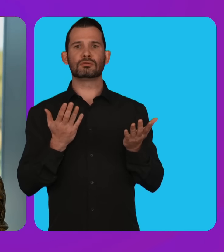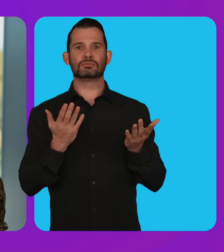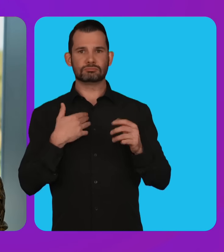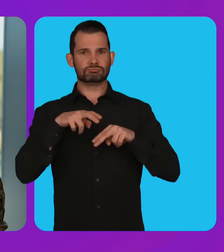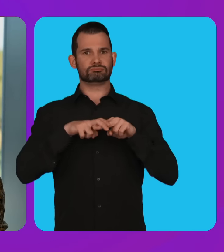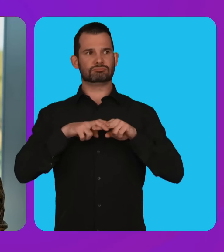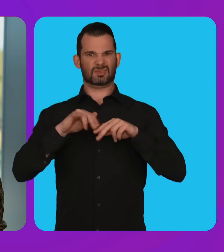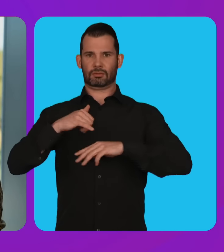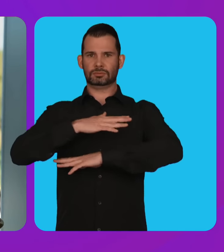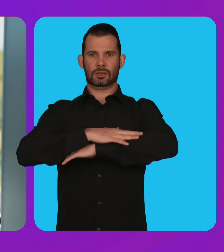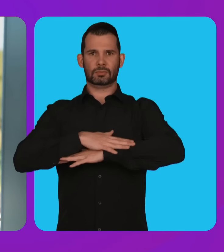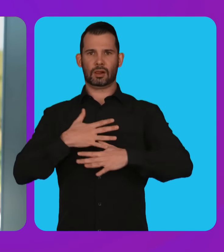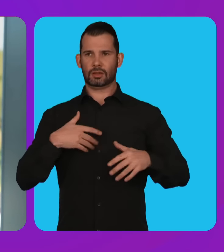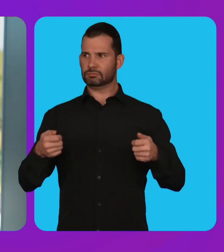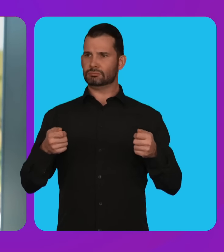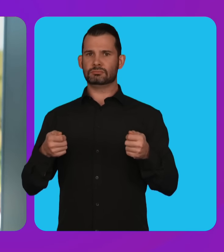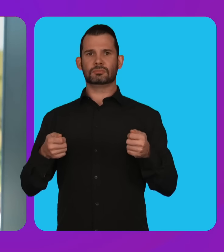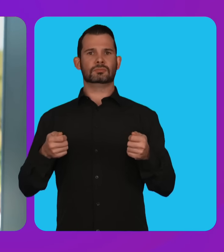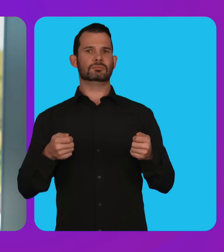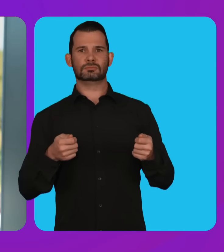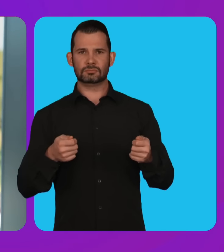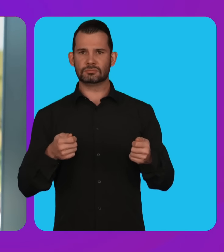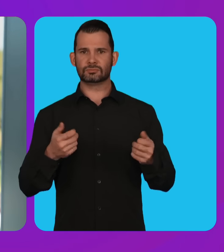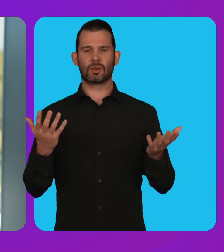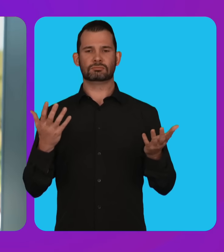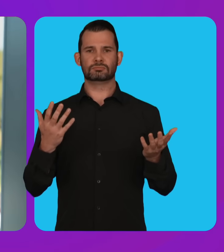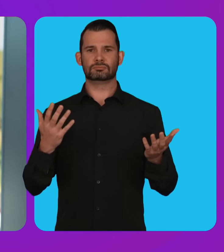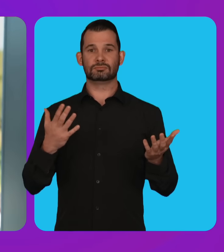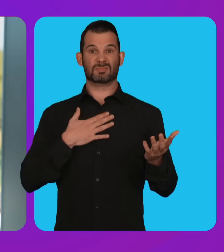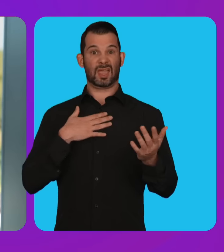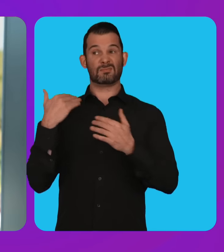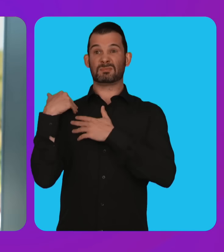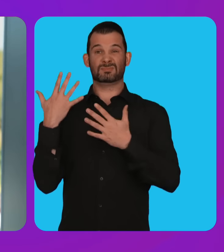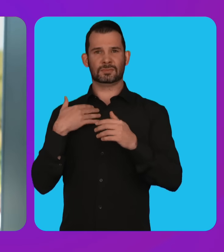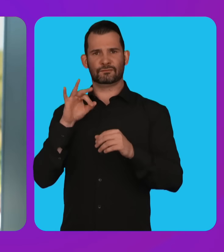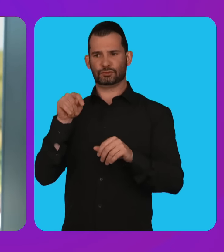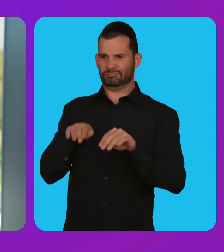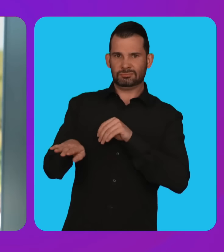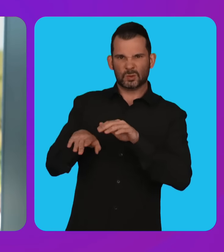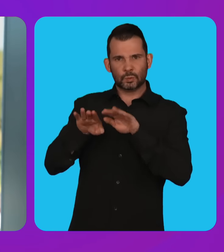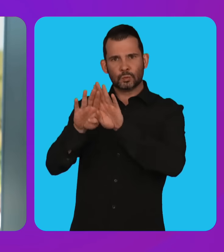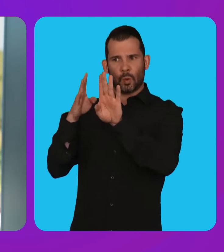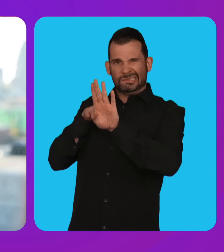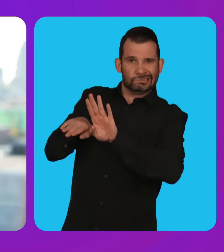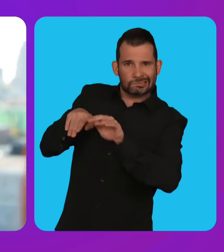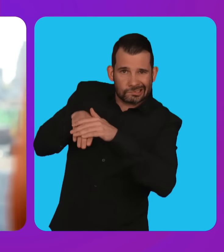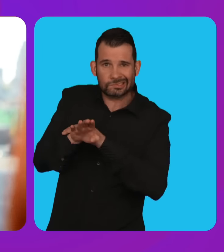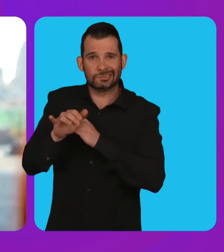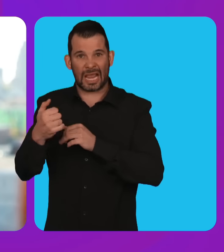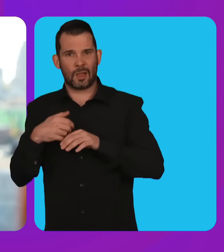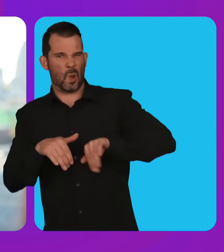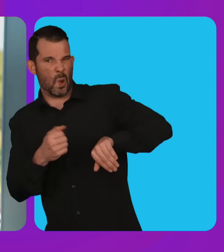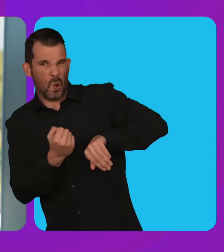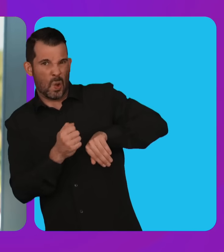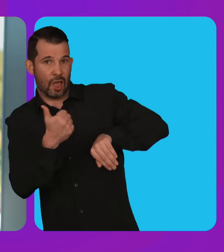And so my responsibility is I got my foot in the door. I'm holding the door open with that foot so that others can